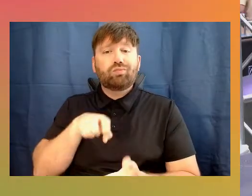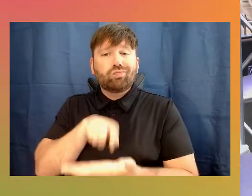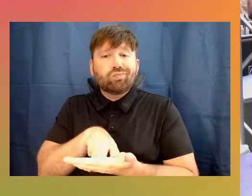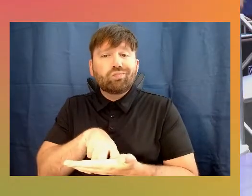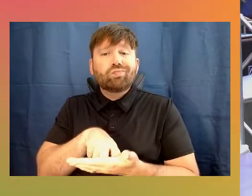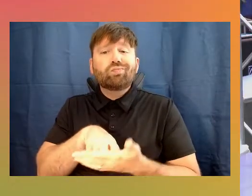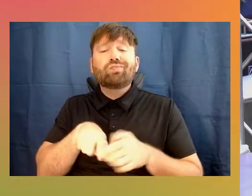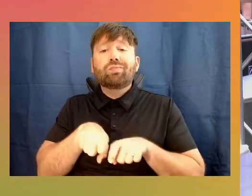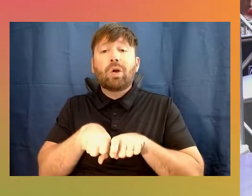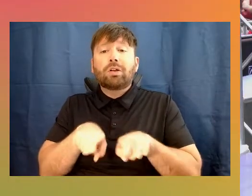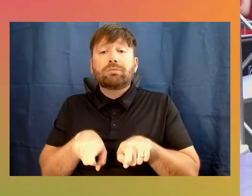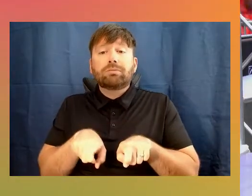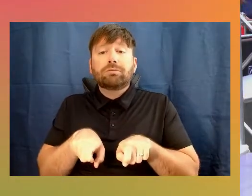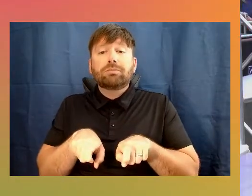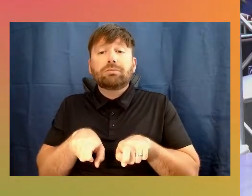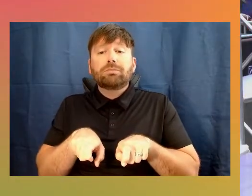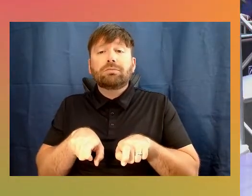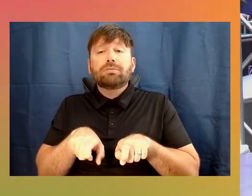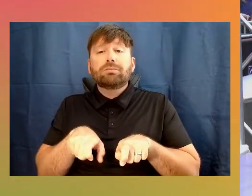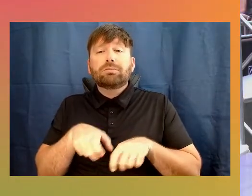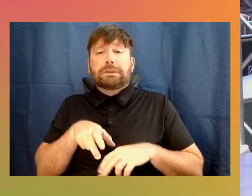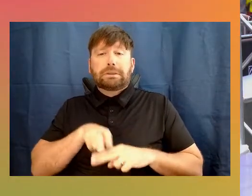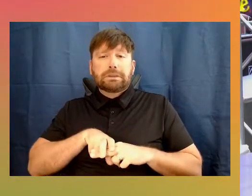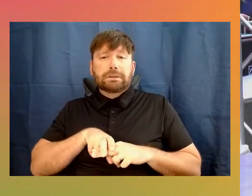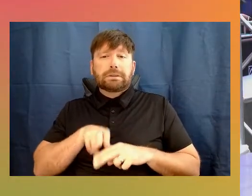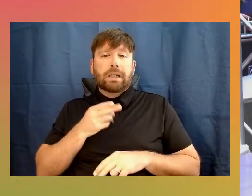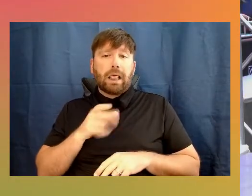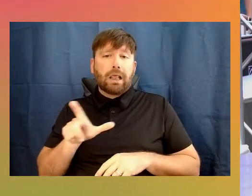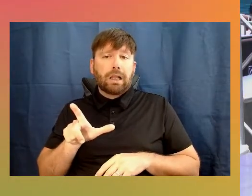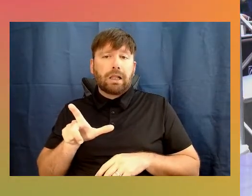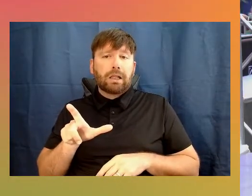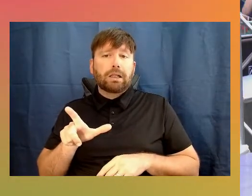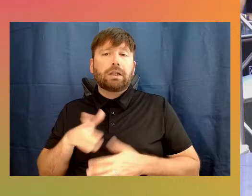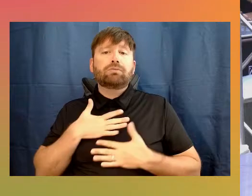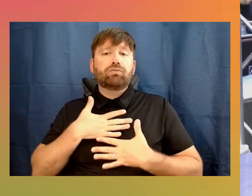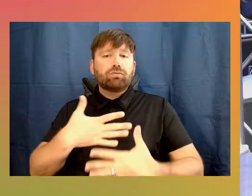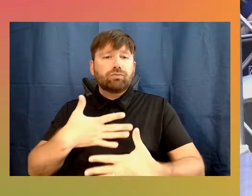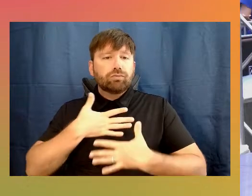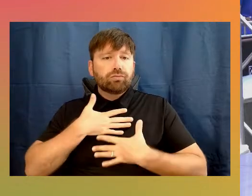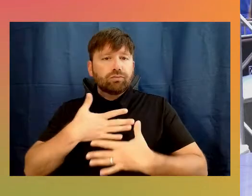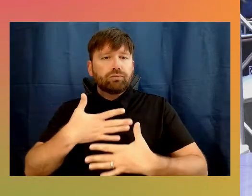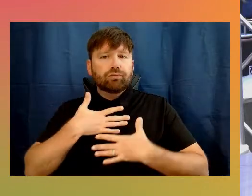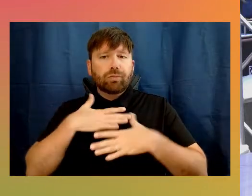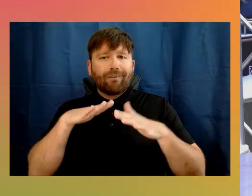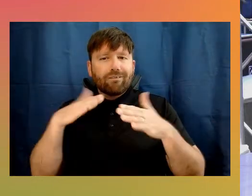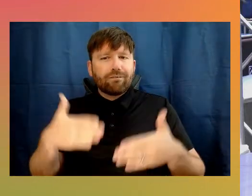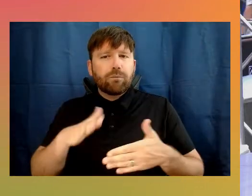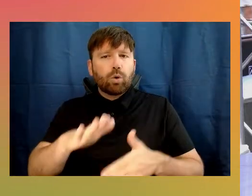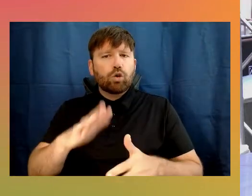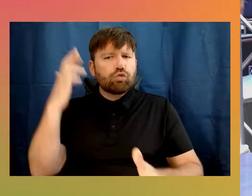BEAUTIFUL. LET'S FIND A CHILDS POSE.